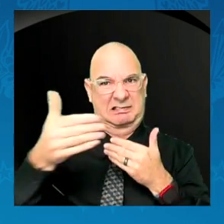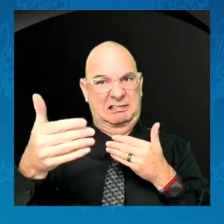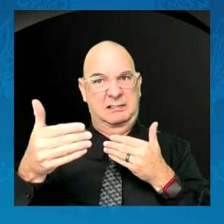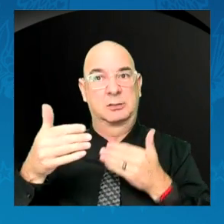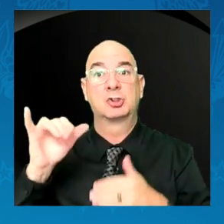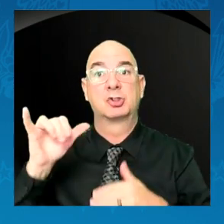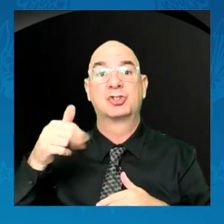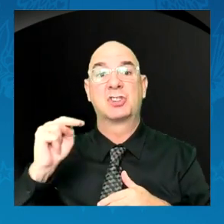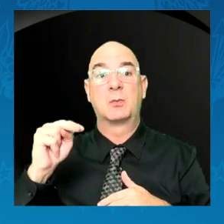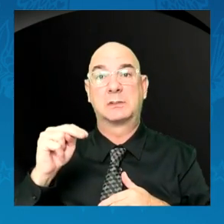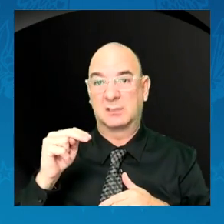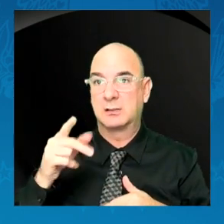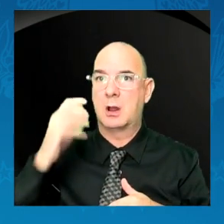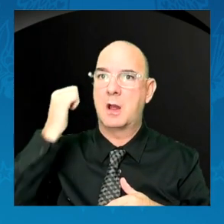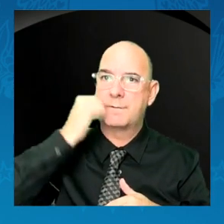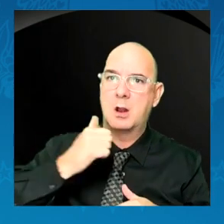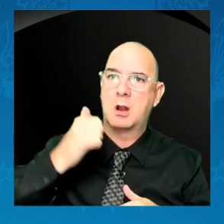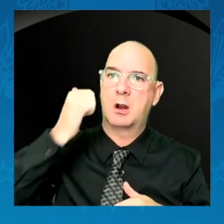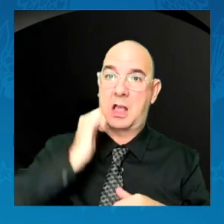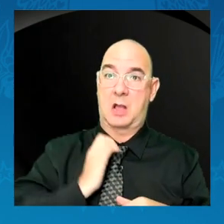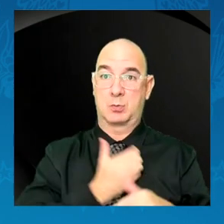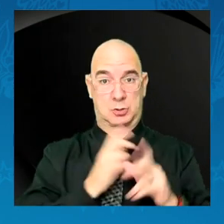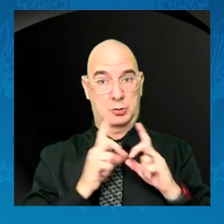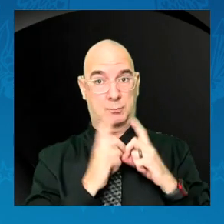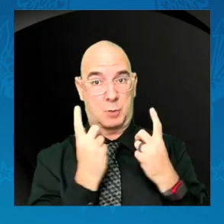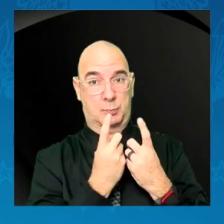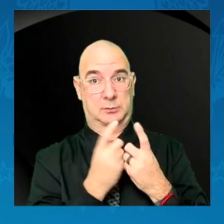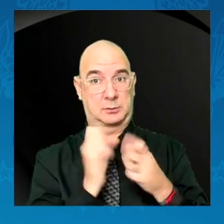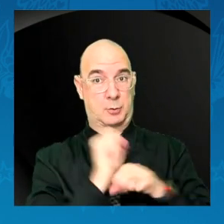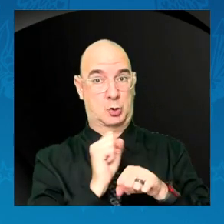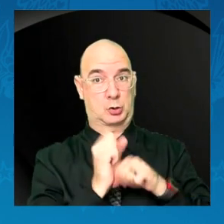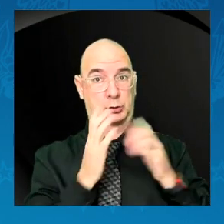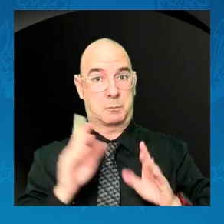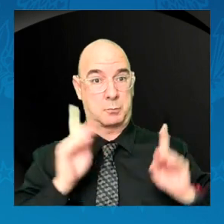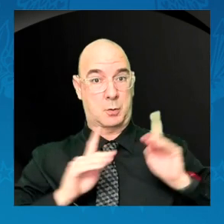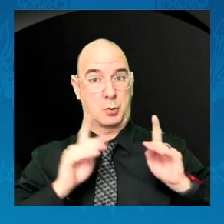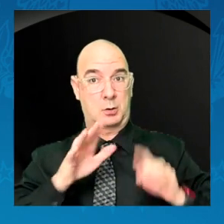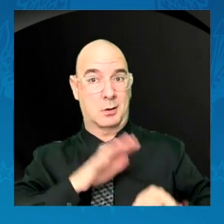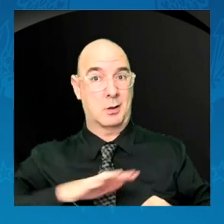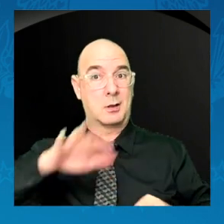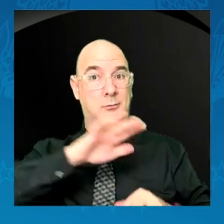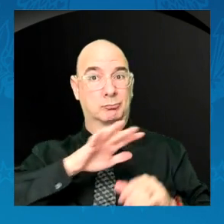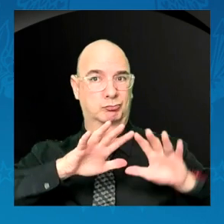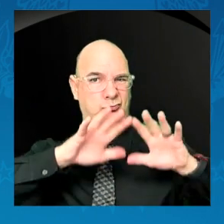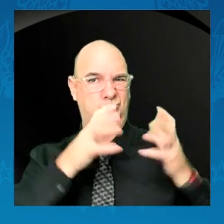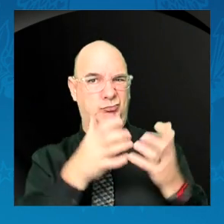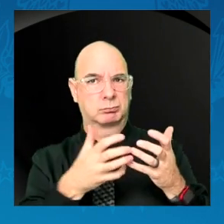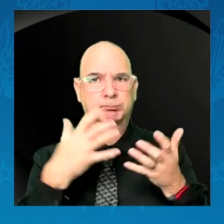and people the world over make good use of the images of Earth from the Landsat satellites.